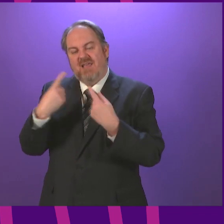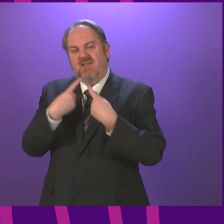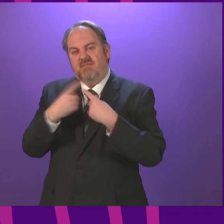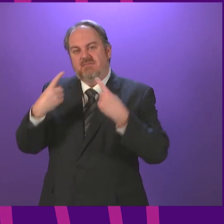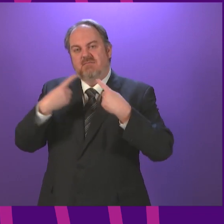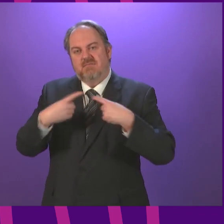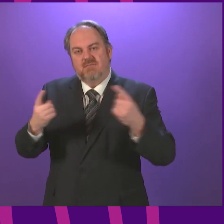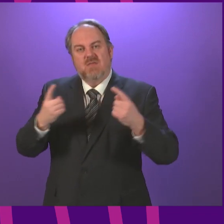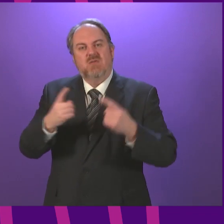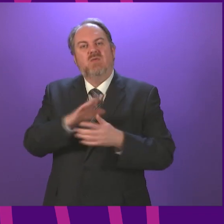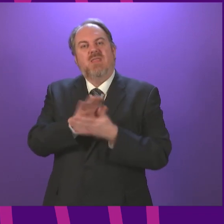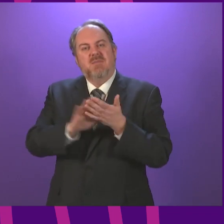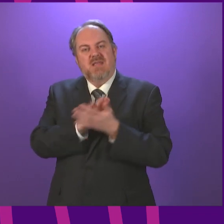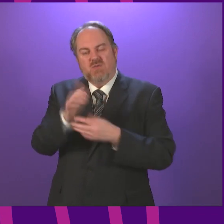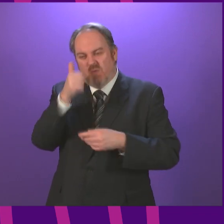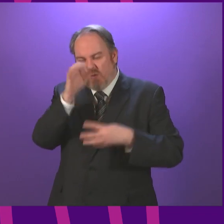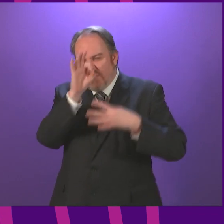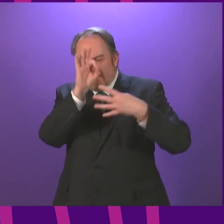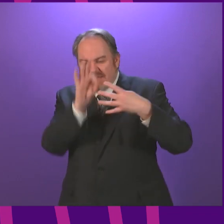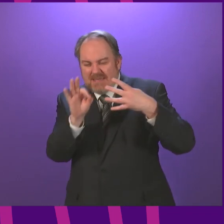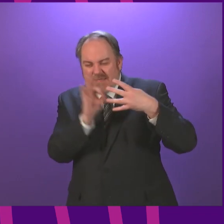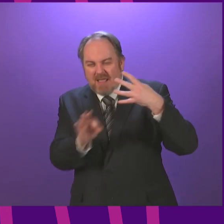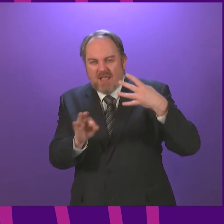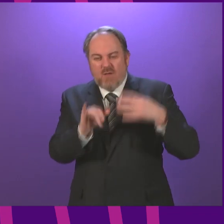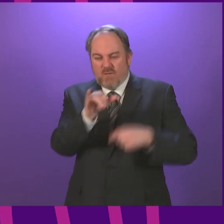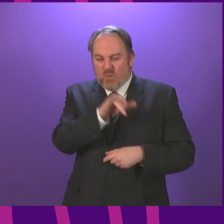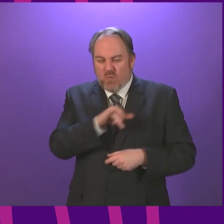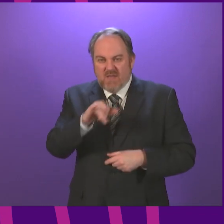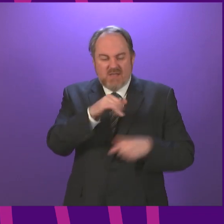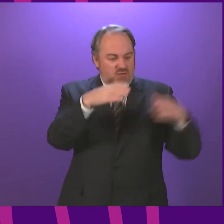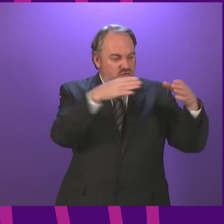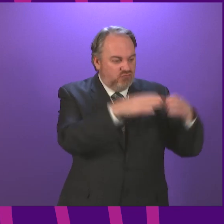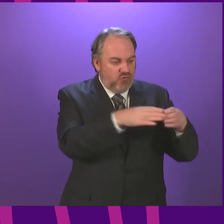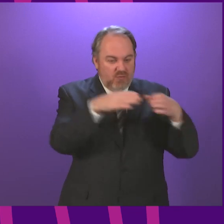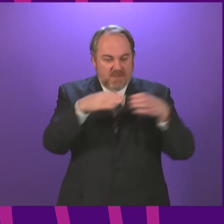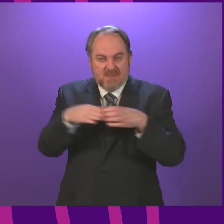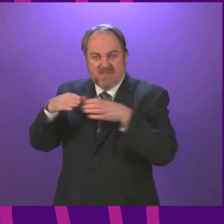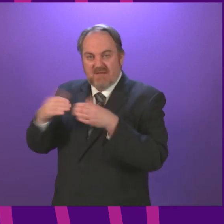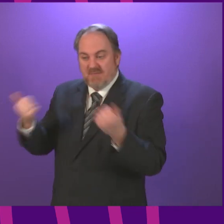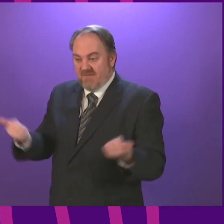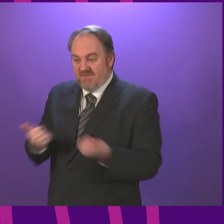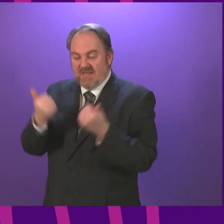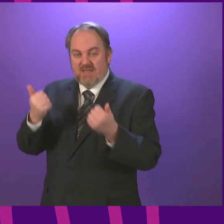to improve the granularity of the data that is published.